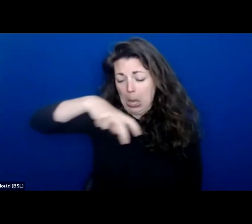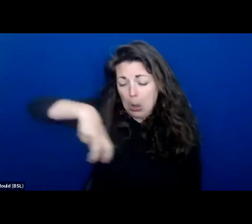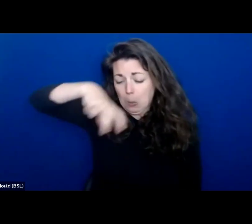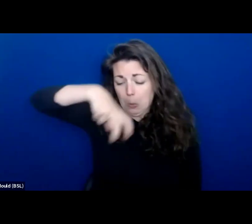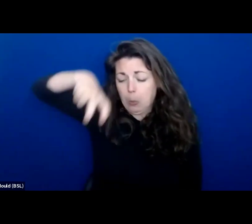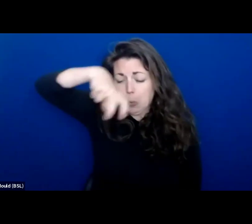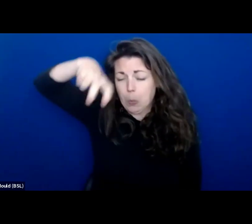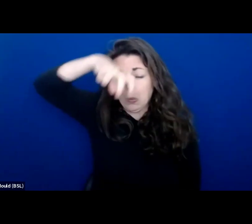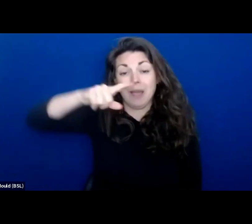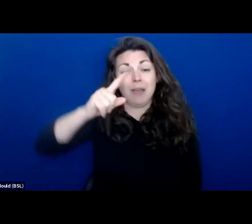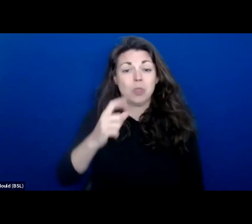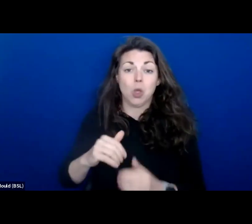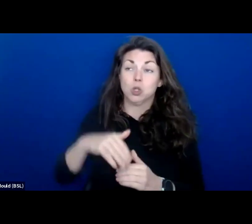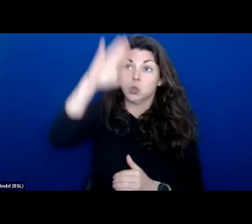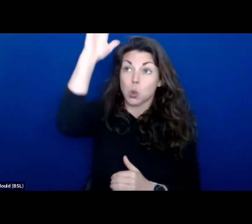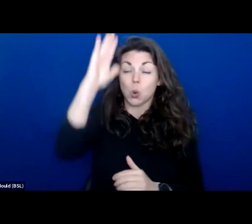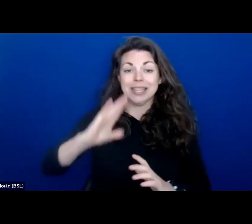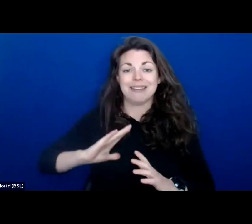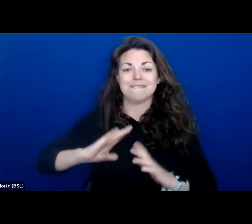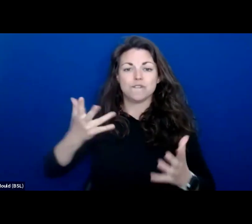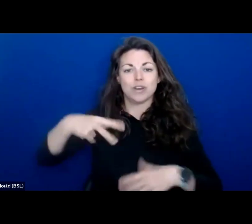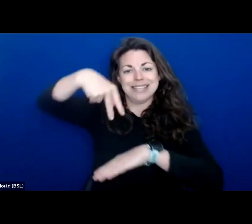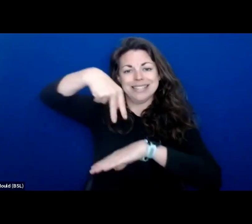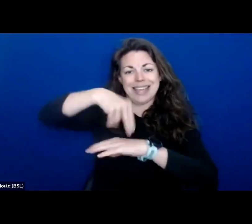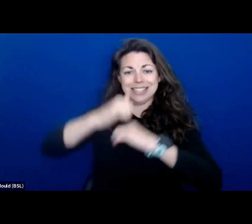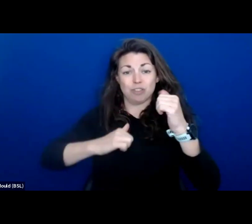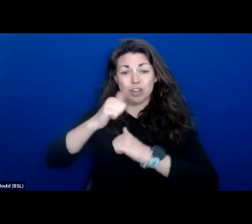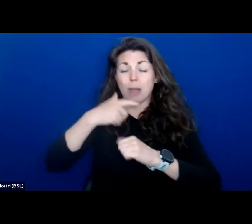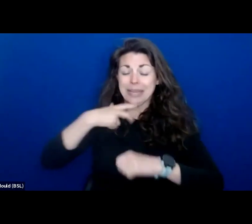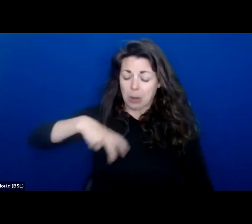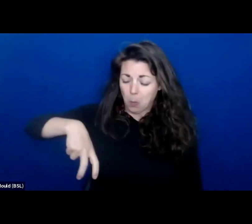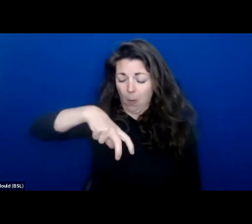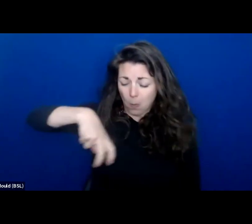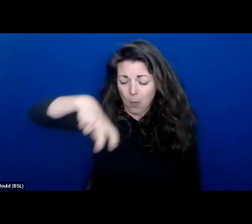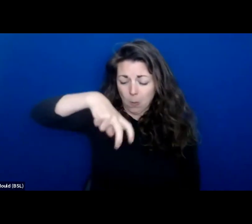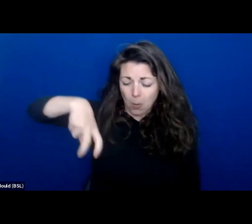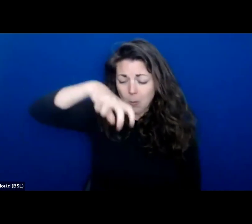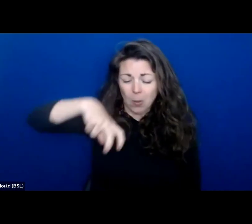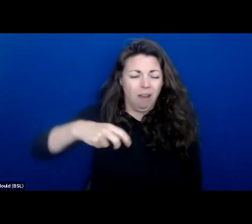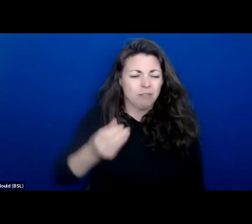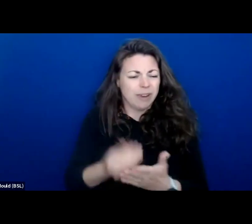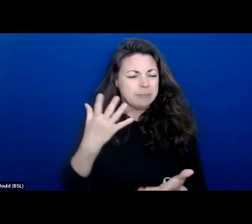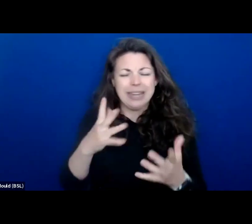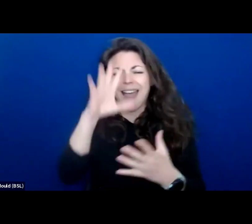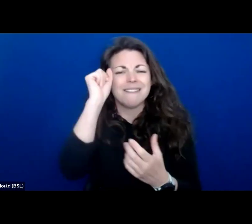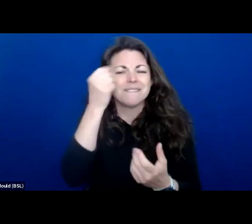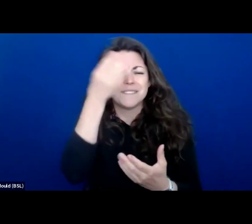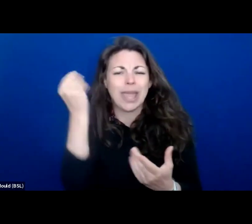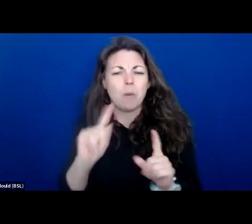freestanding structures in the world, and walked up all these stairs to raise money for I don't know what at this time. But I'd done what was asked